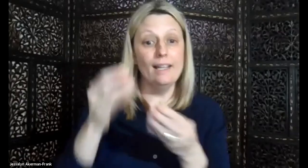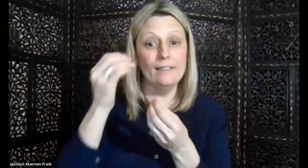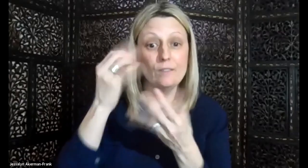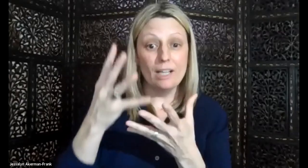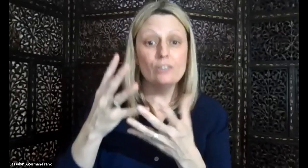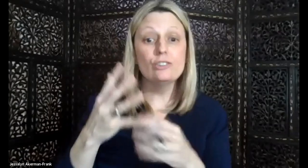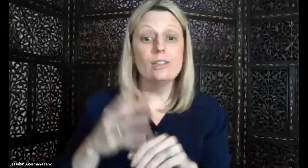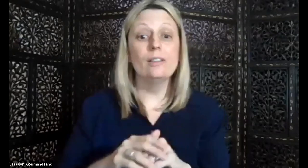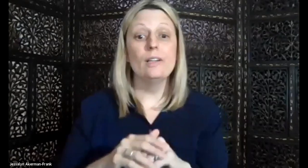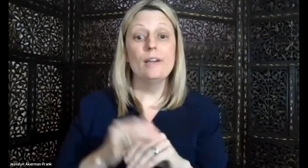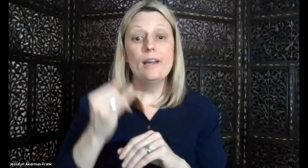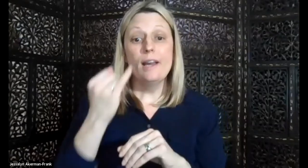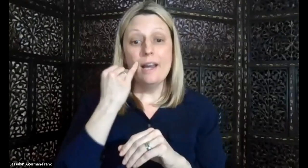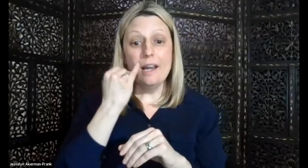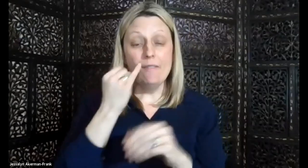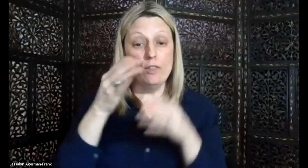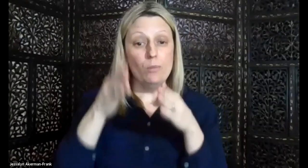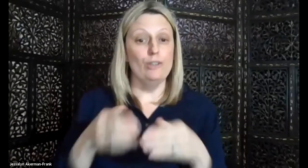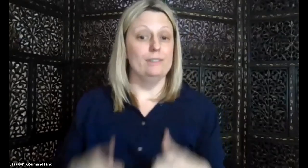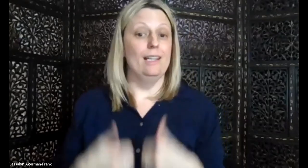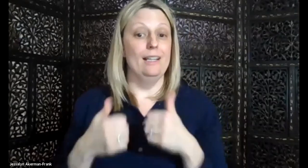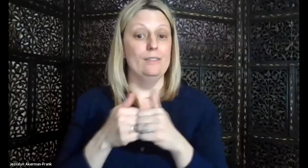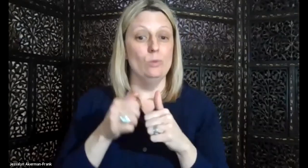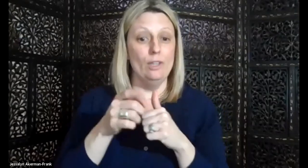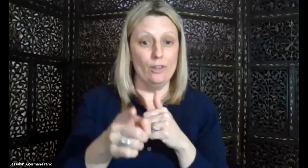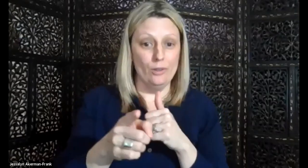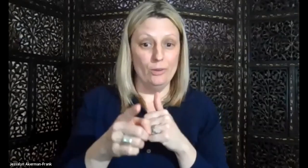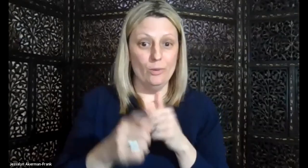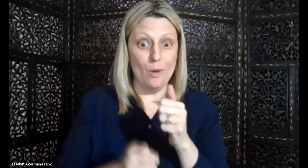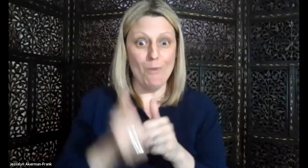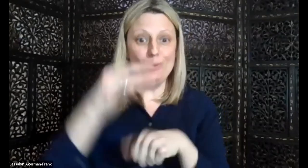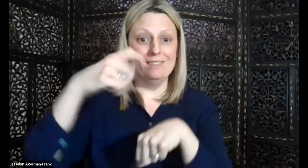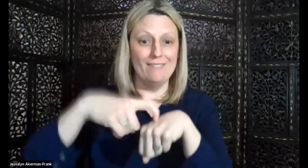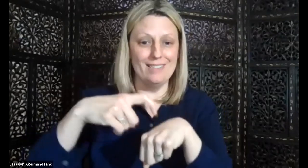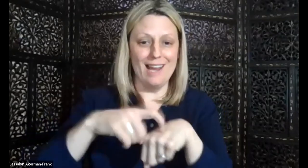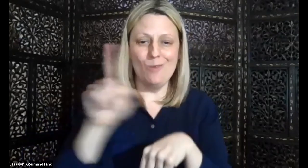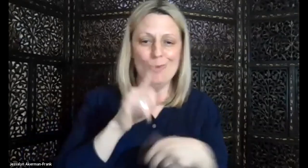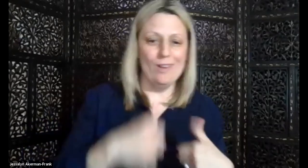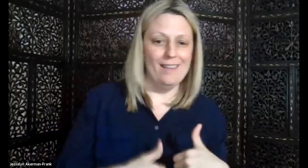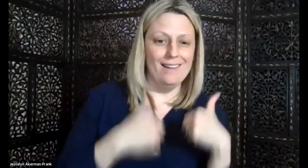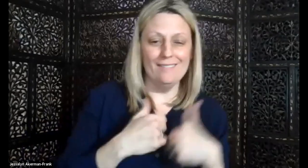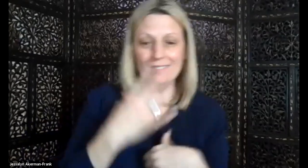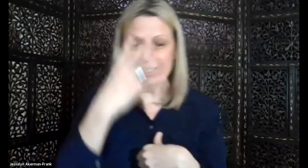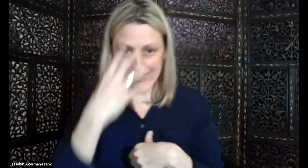census living with you, yes. Jessalyn: Thank you so much, Migdalia. I did want